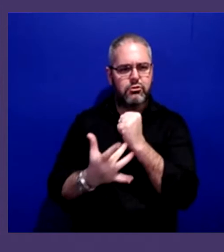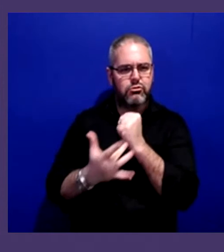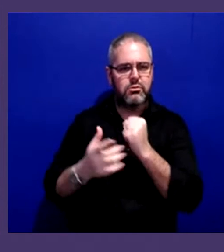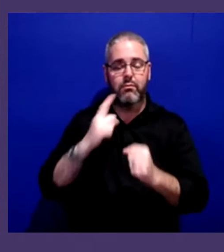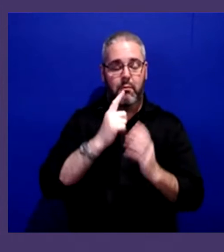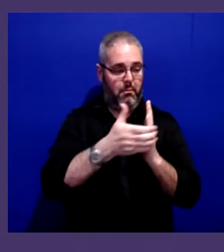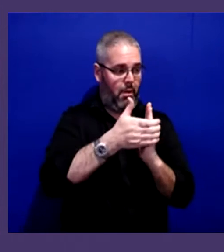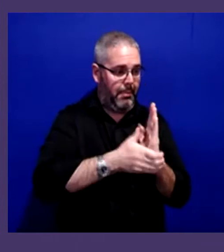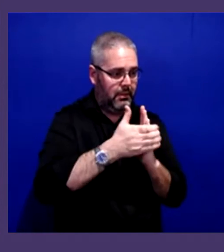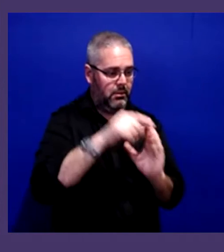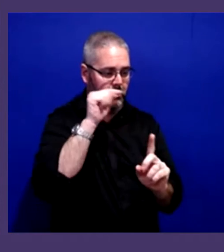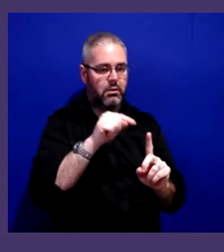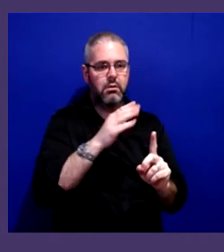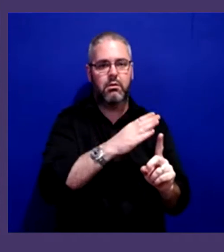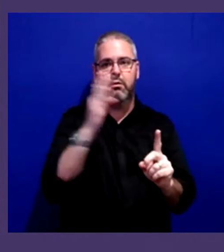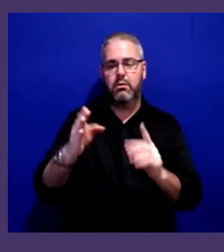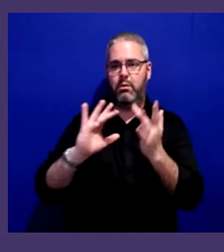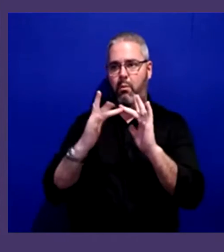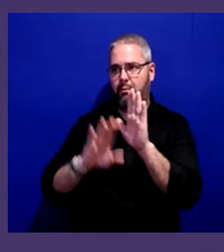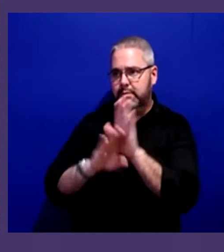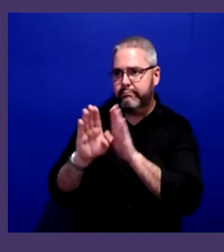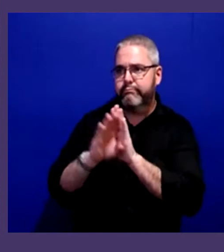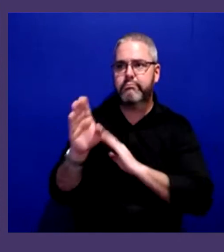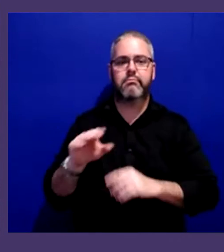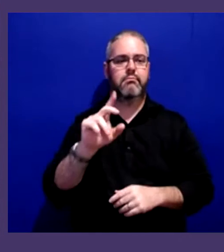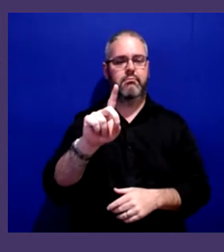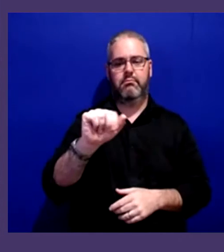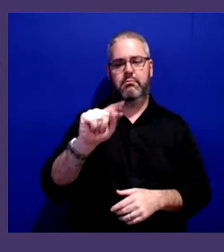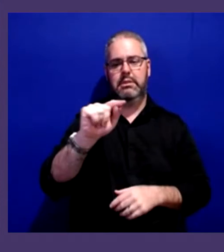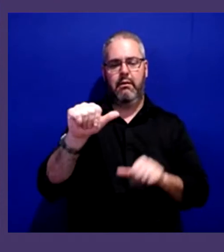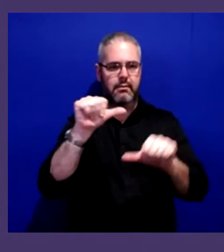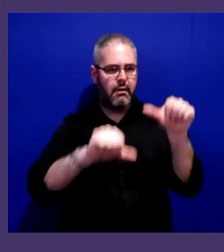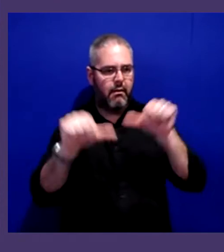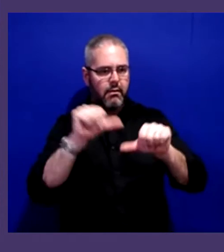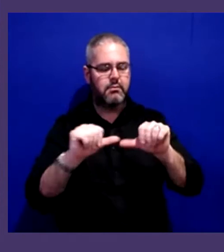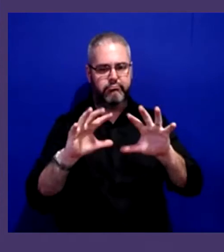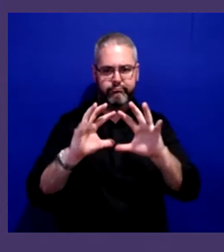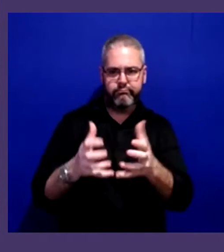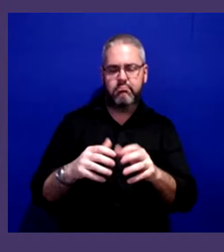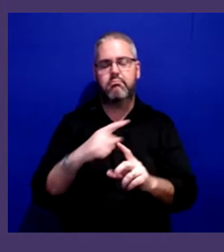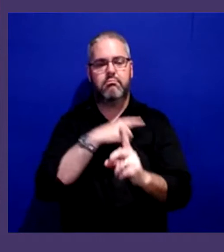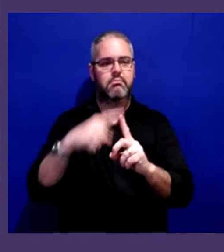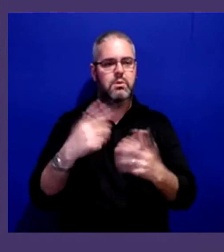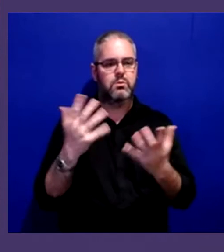web development, data science, and data visualization.